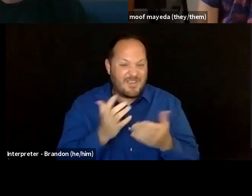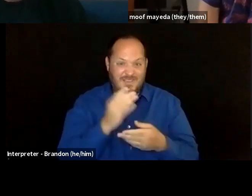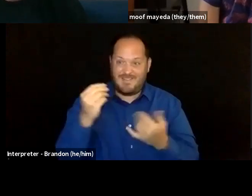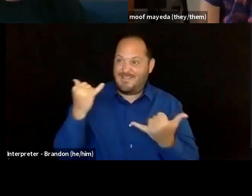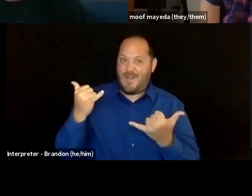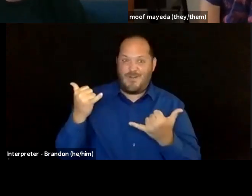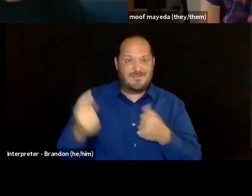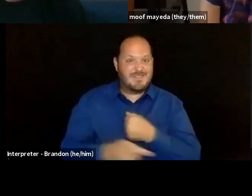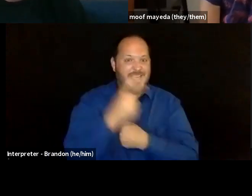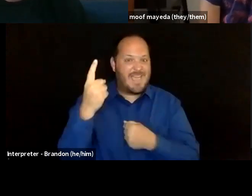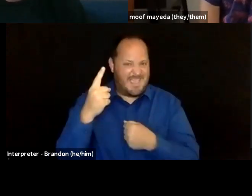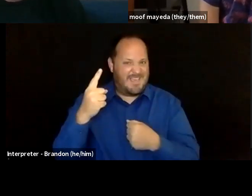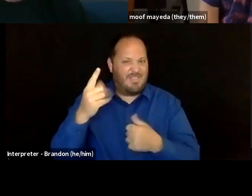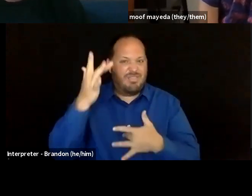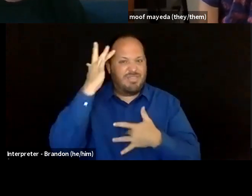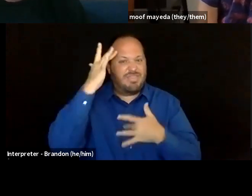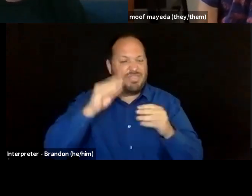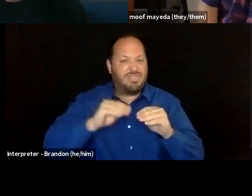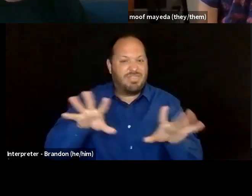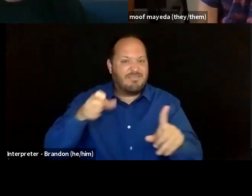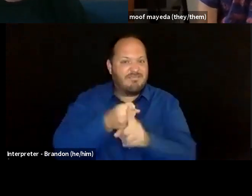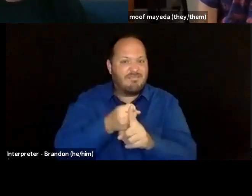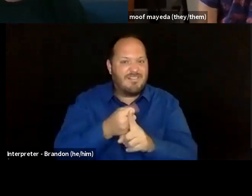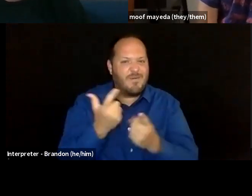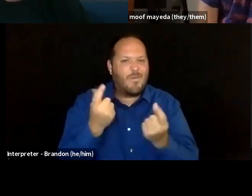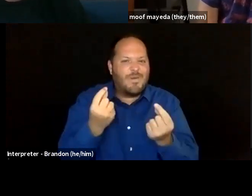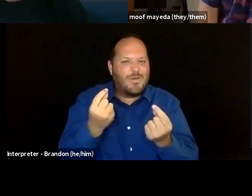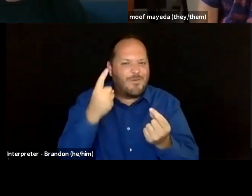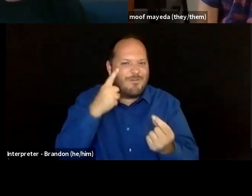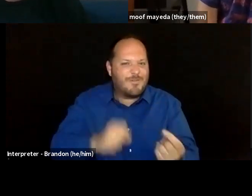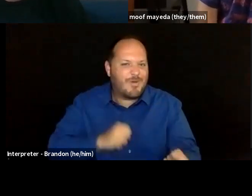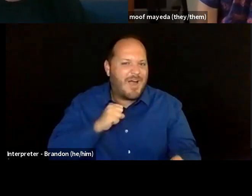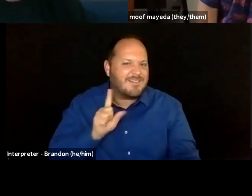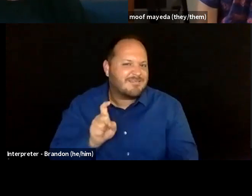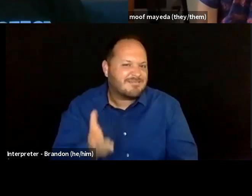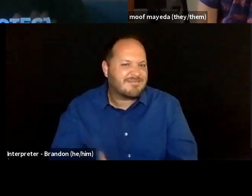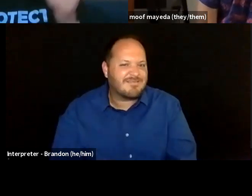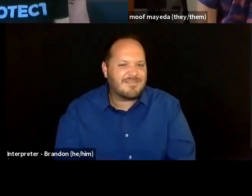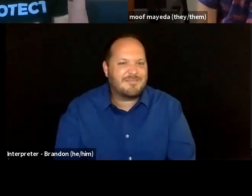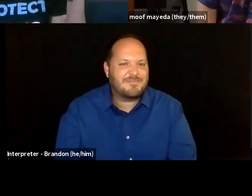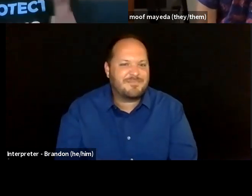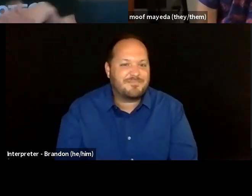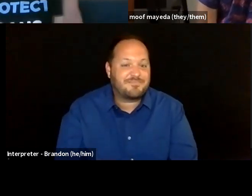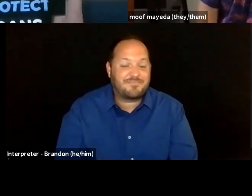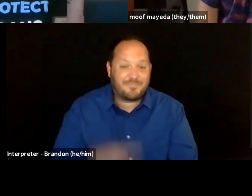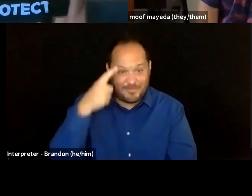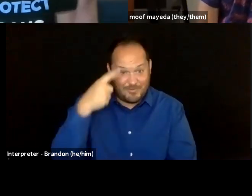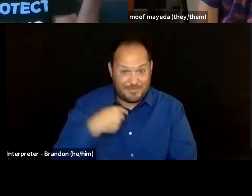Portland, it was this past weekend, it was also Father's Day so I got to celebrate international Moof day with my